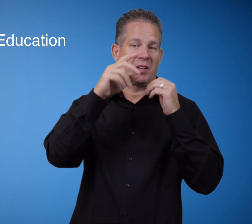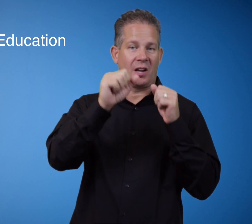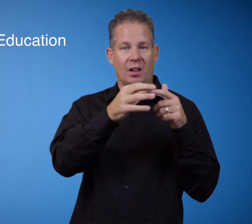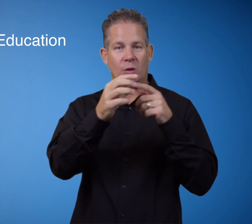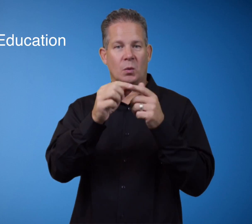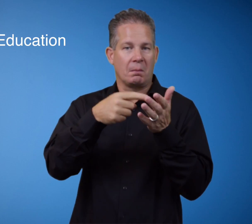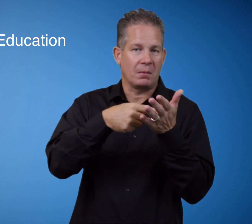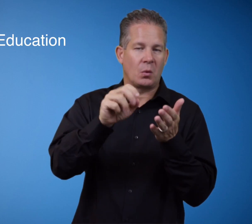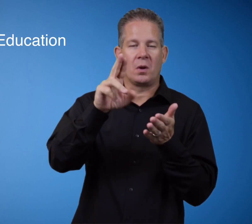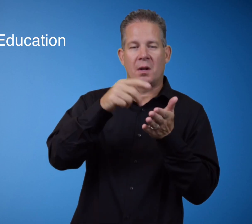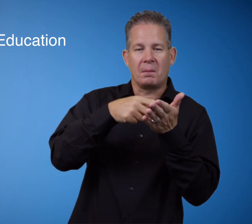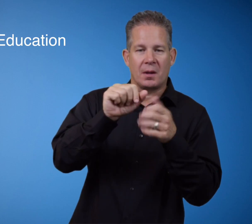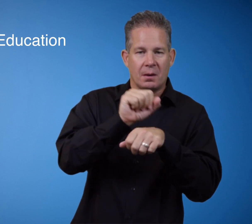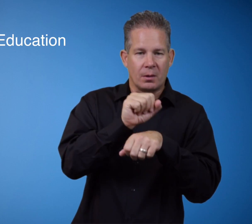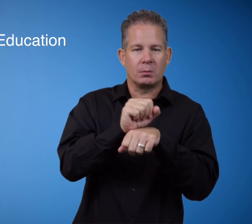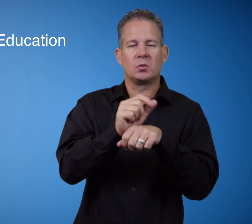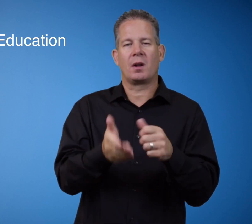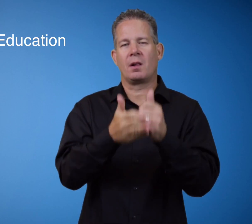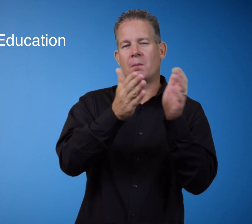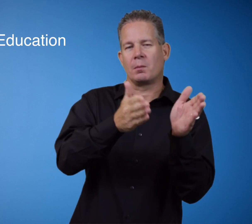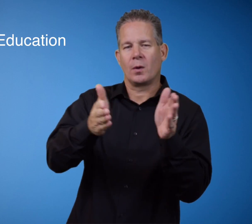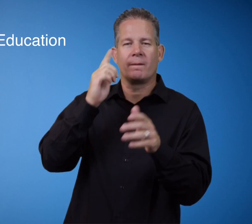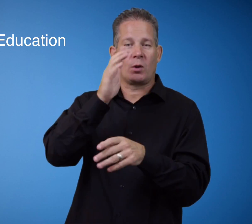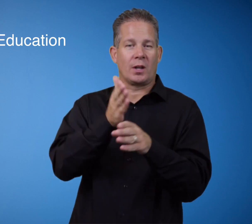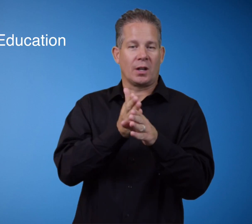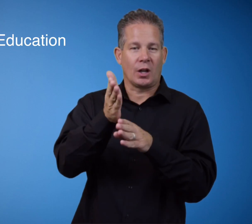This can lead to paid or unpaid employment to help prepare for a career.